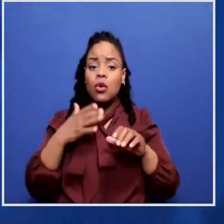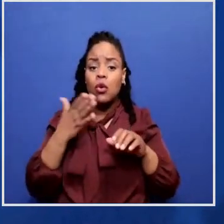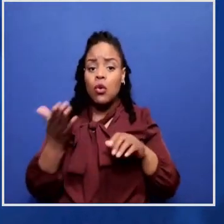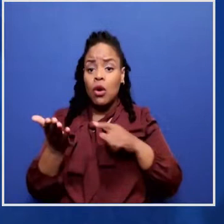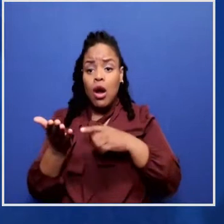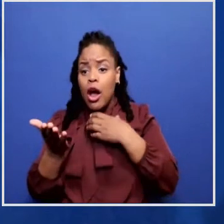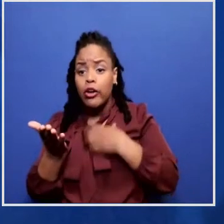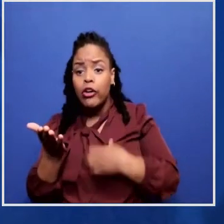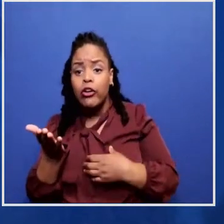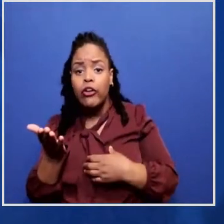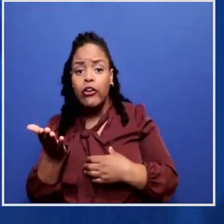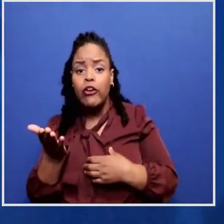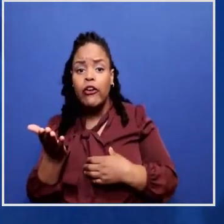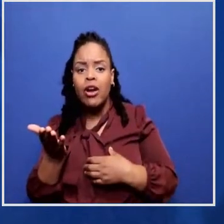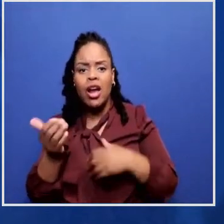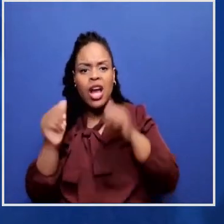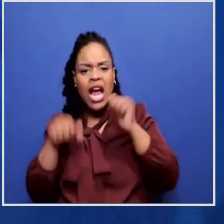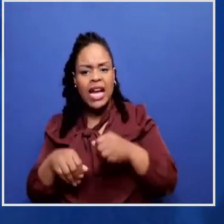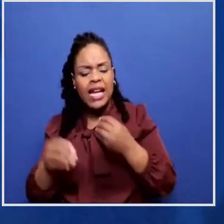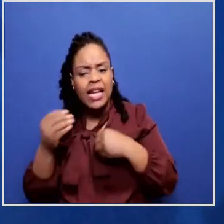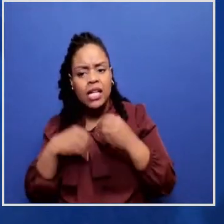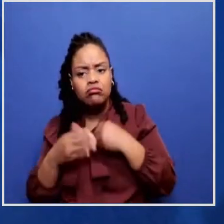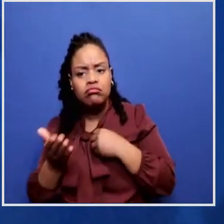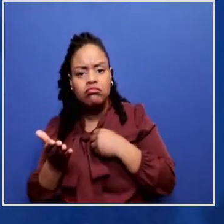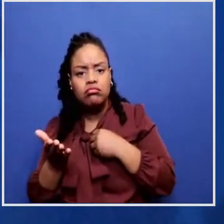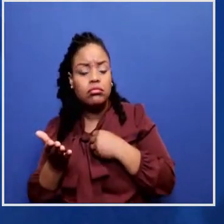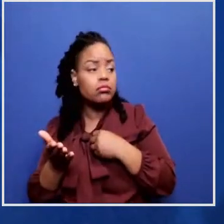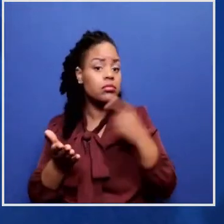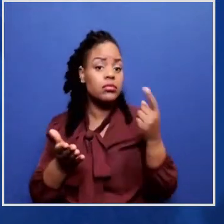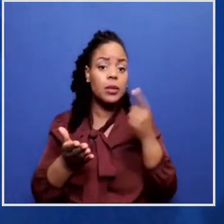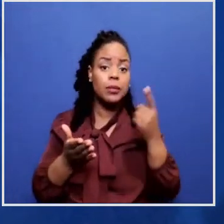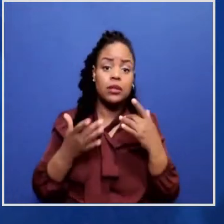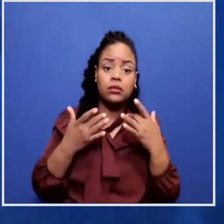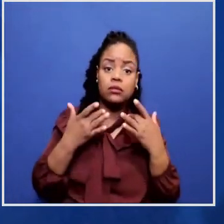HUNGRY CAN EAT, SOMEONE WHO IS